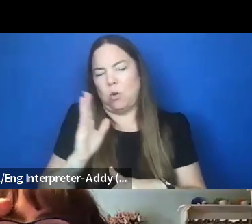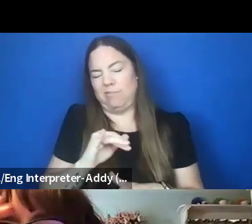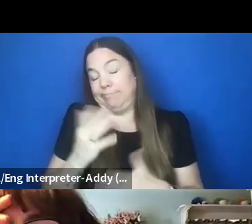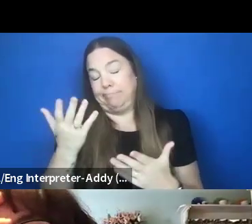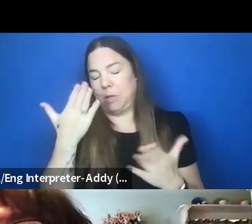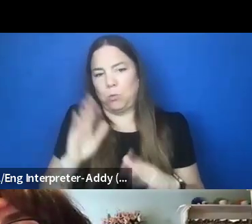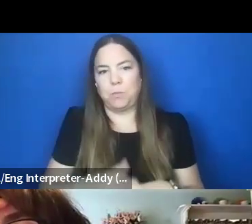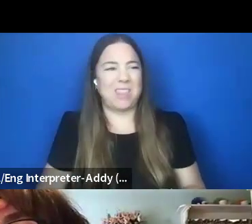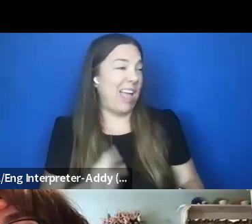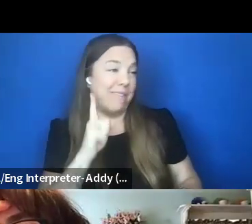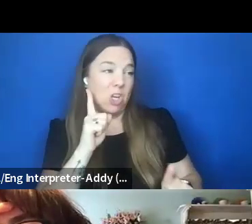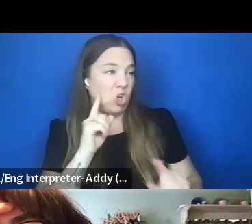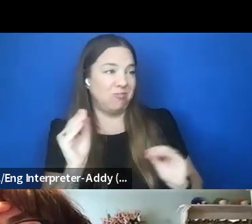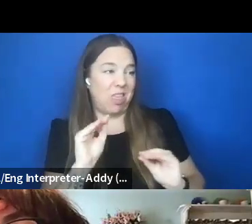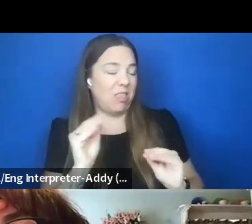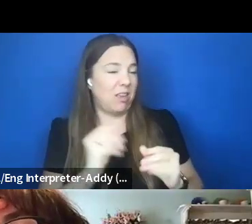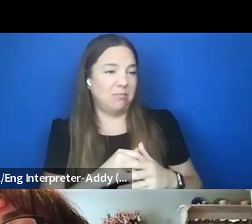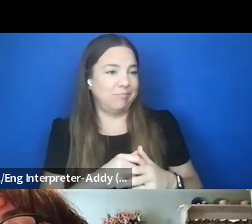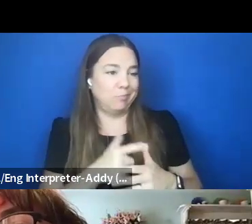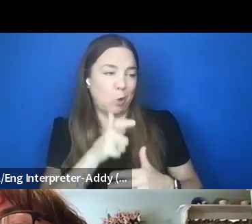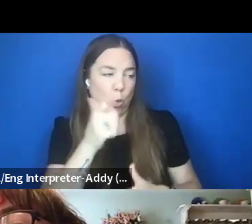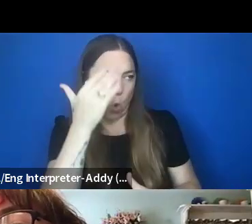Don Dew: And heard of any, but you know, who knows? They could be keeping that.